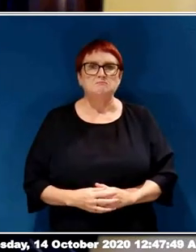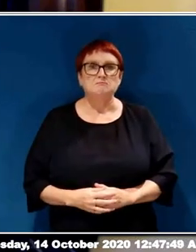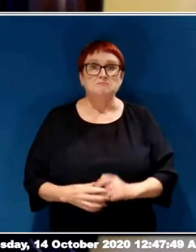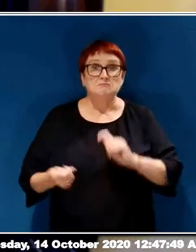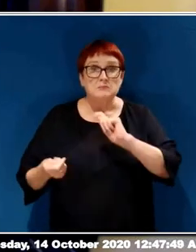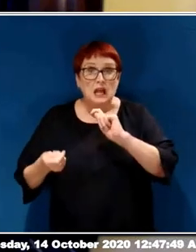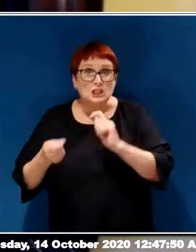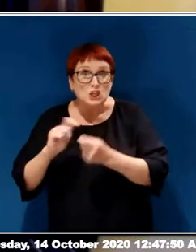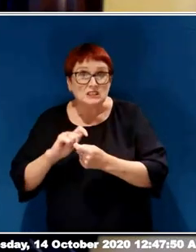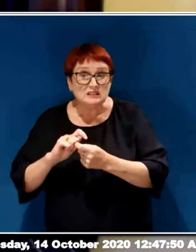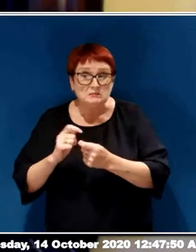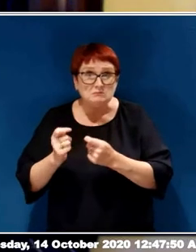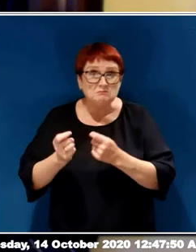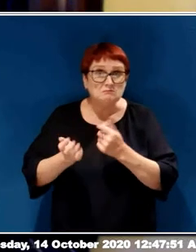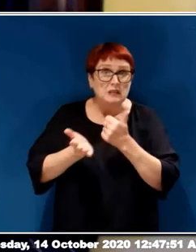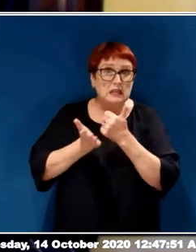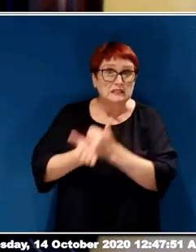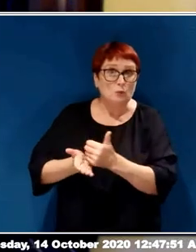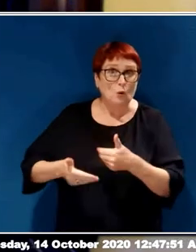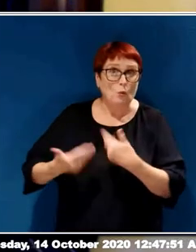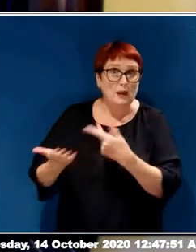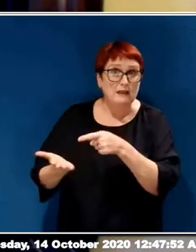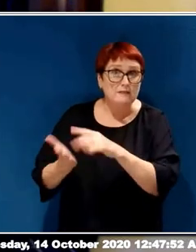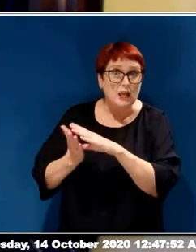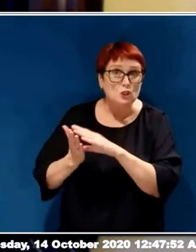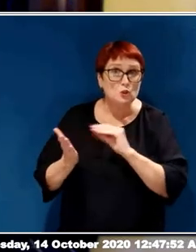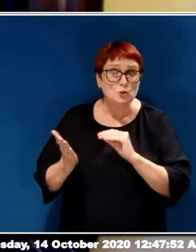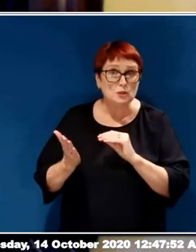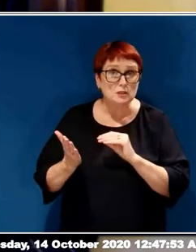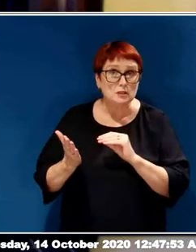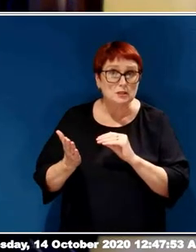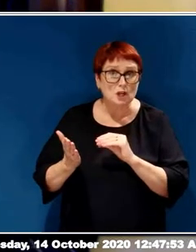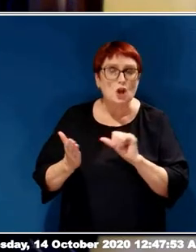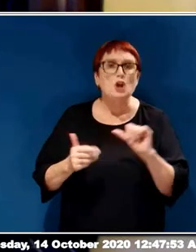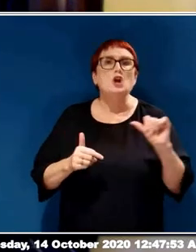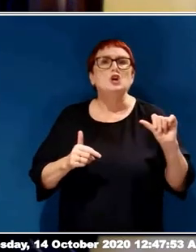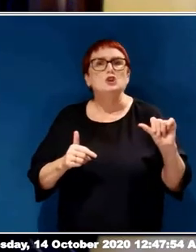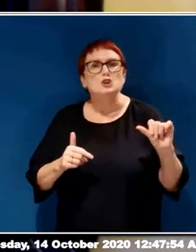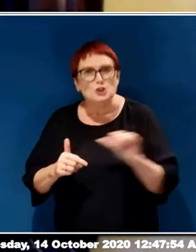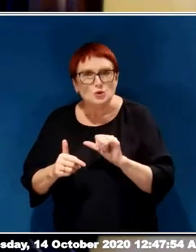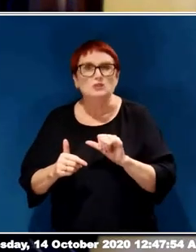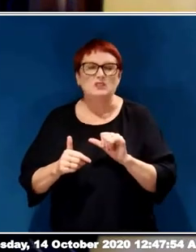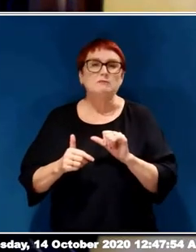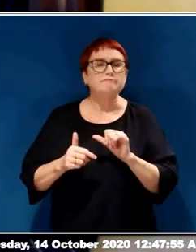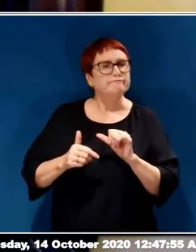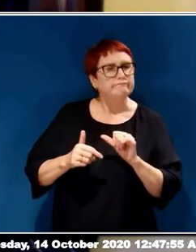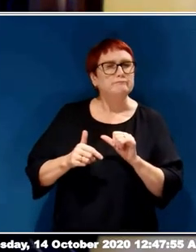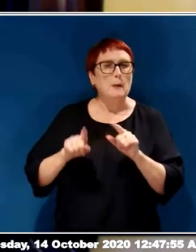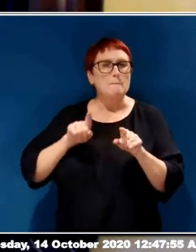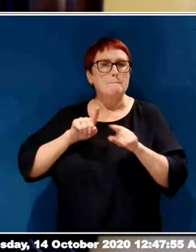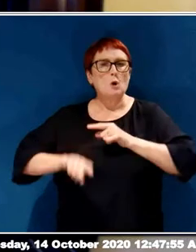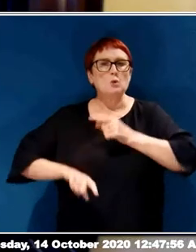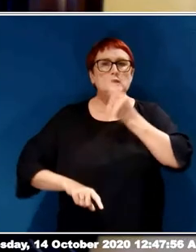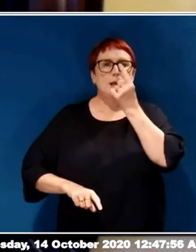ones that have the highest probability of having the desired benefit and that